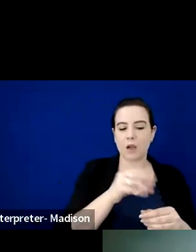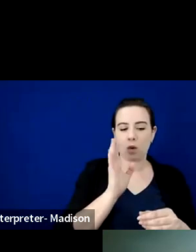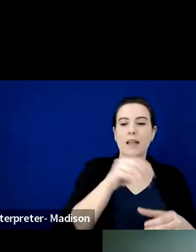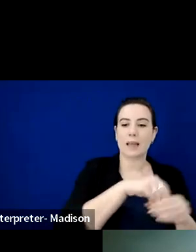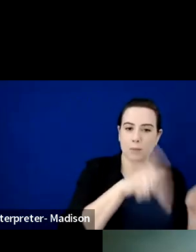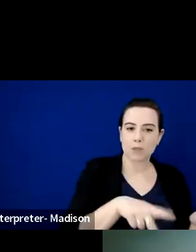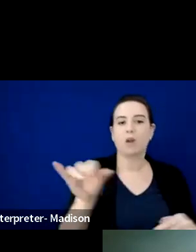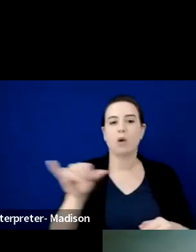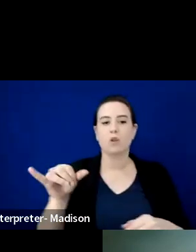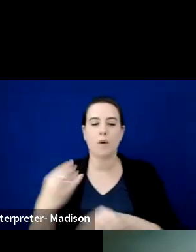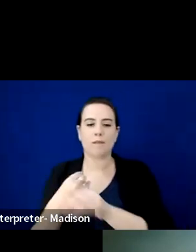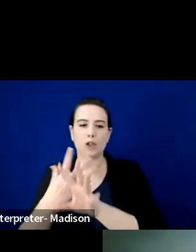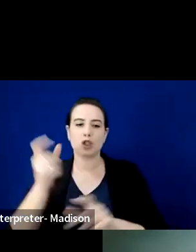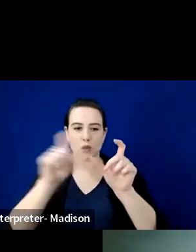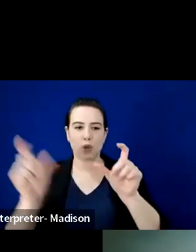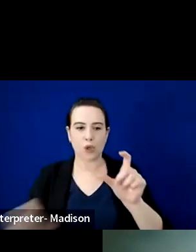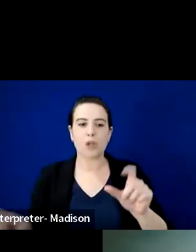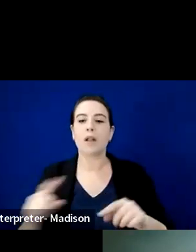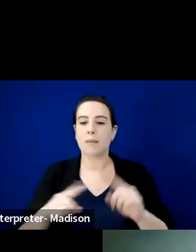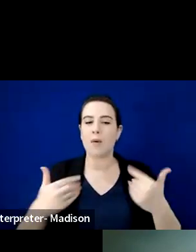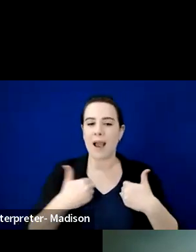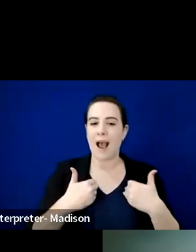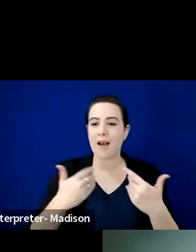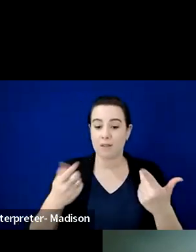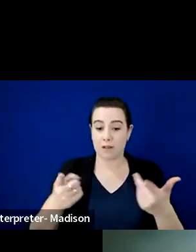And in my county, Heartland hosts that as a matter of fact.